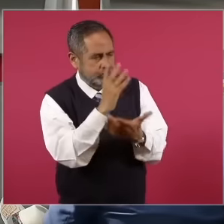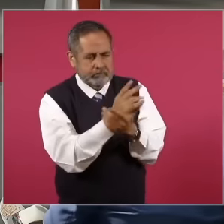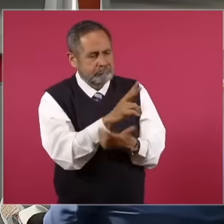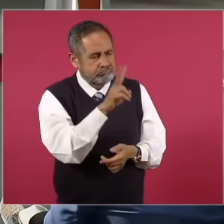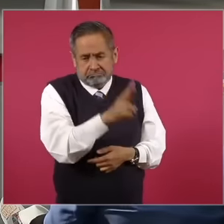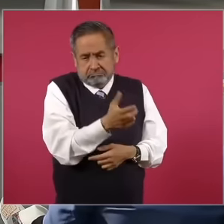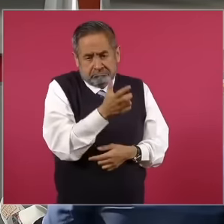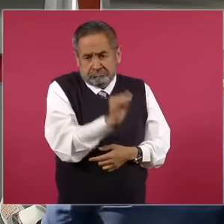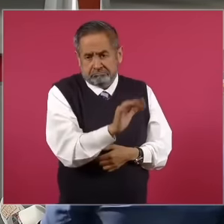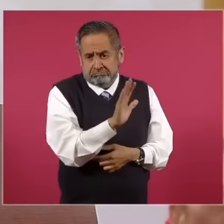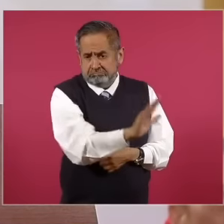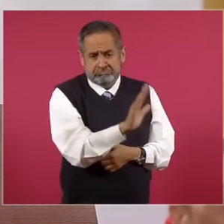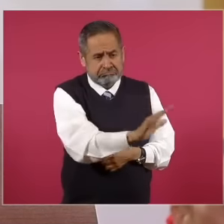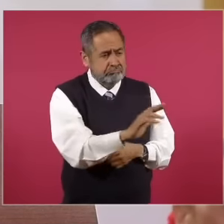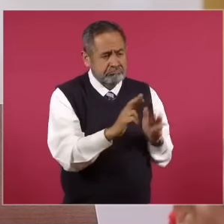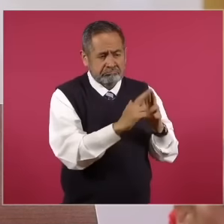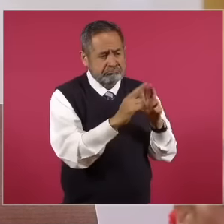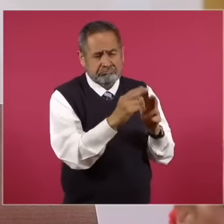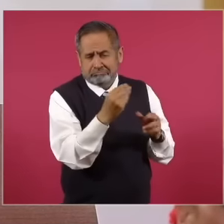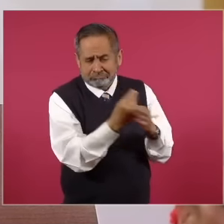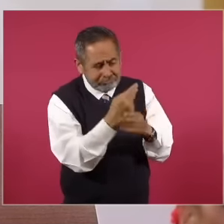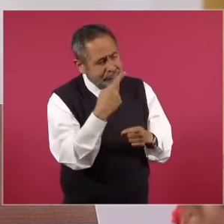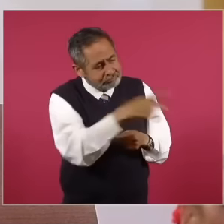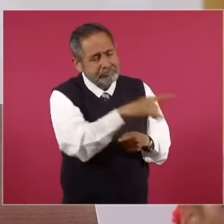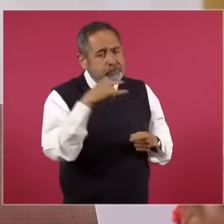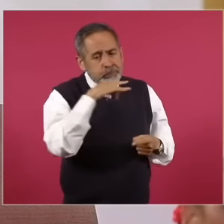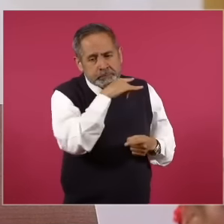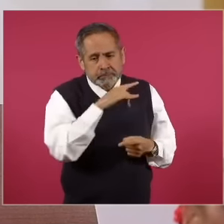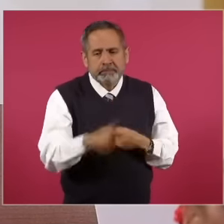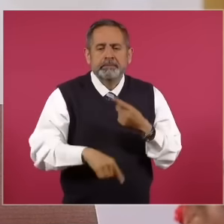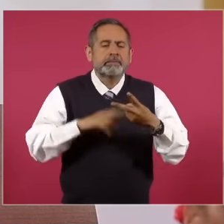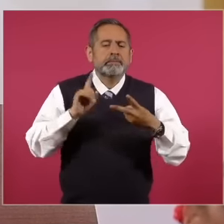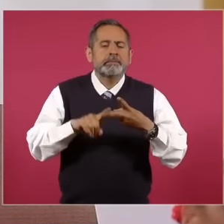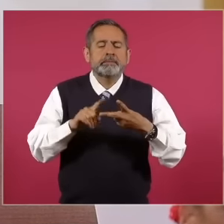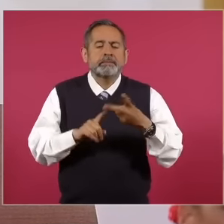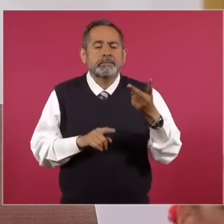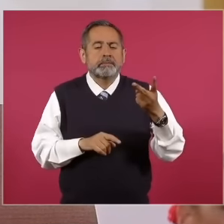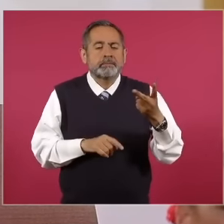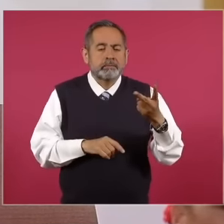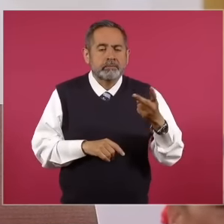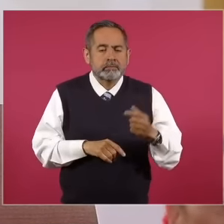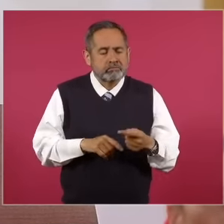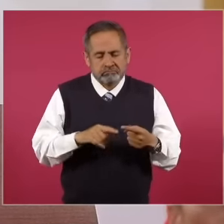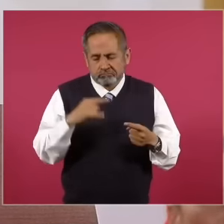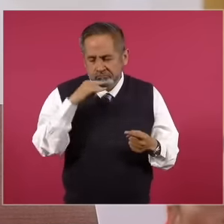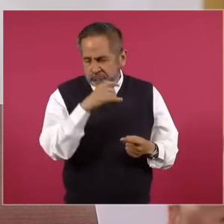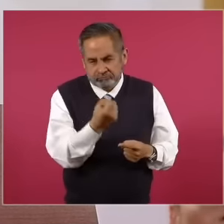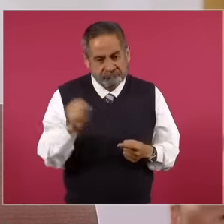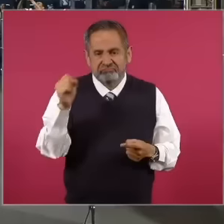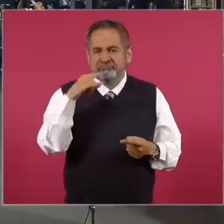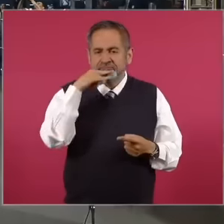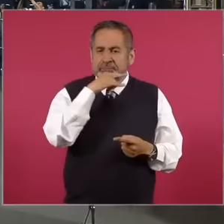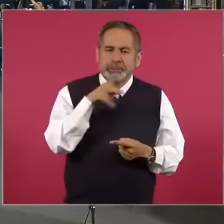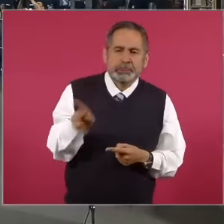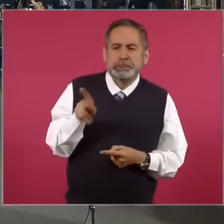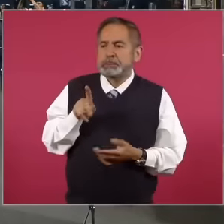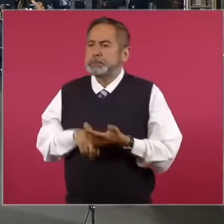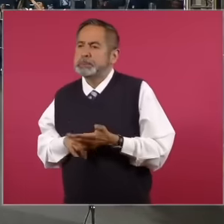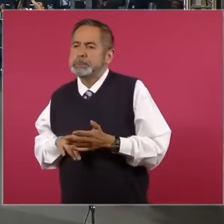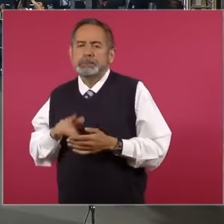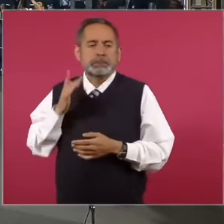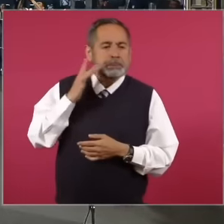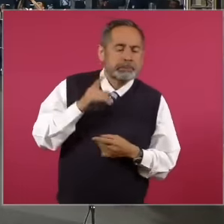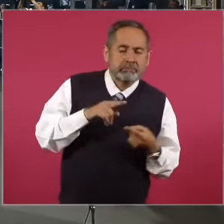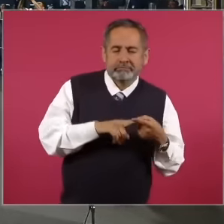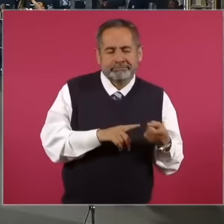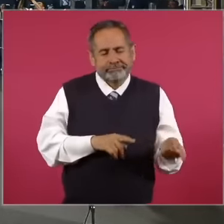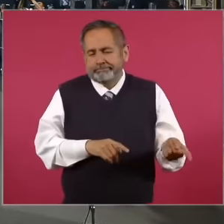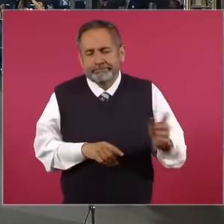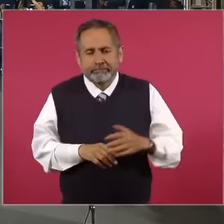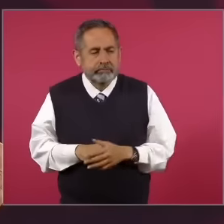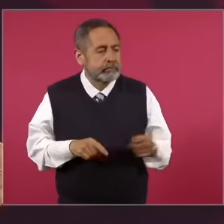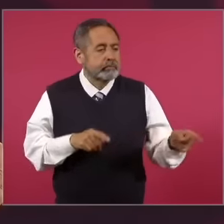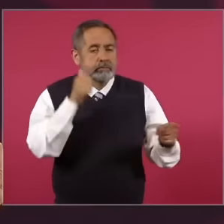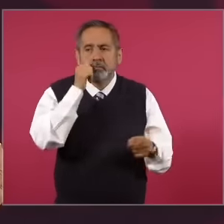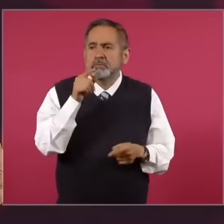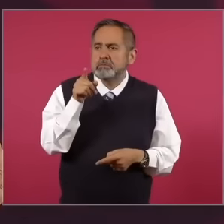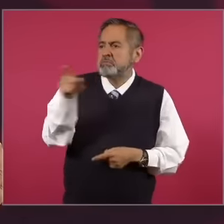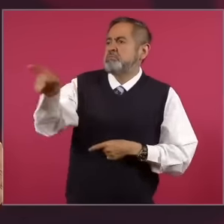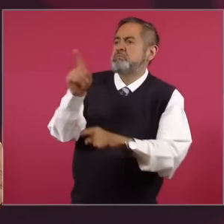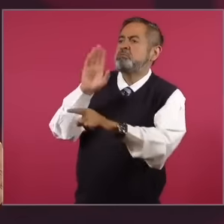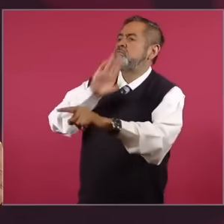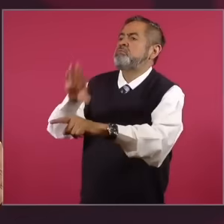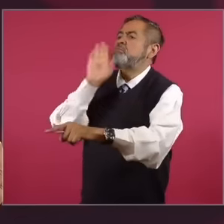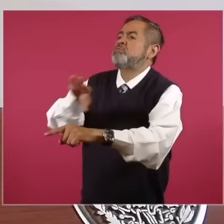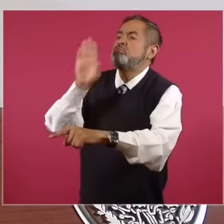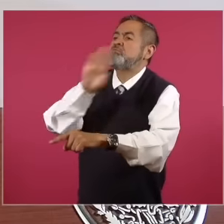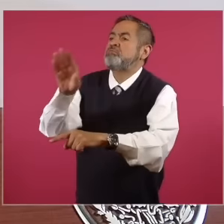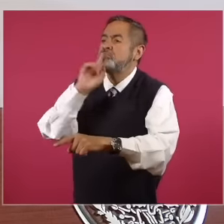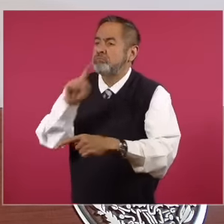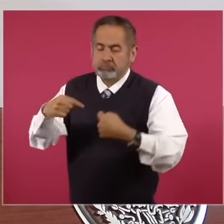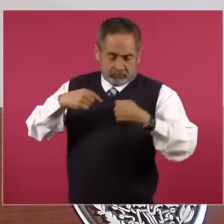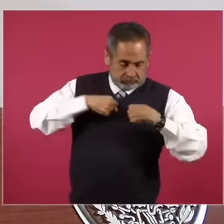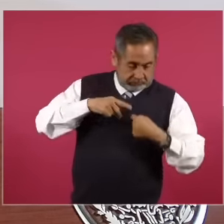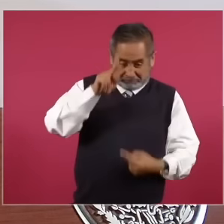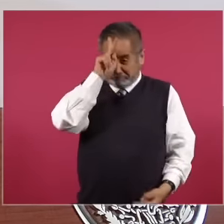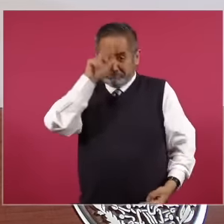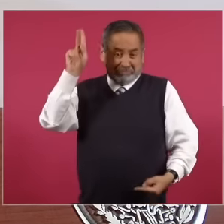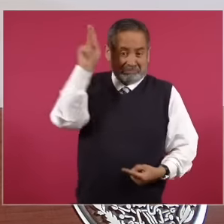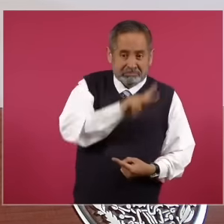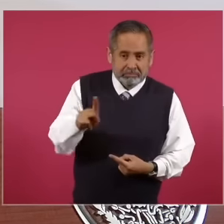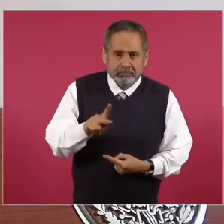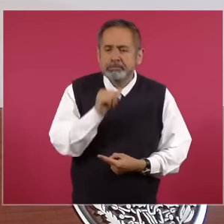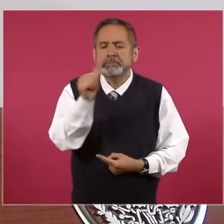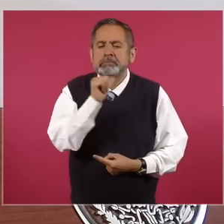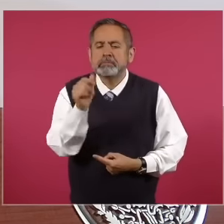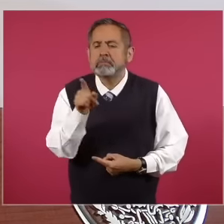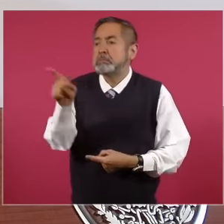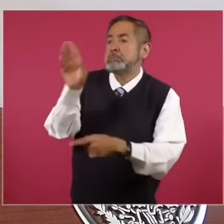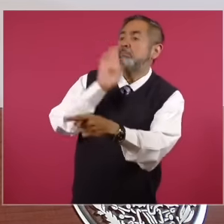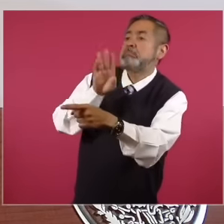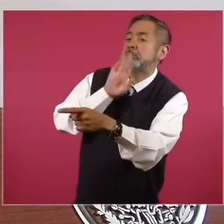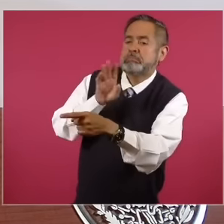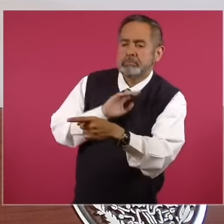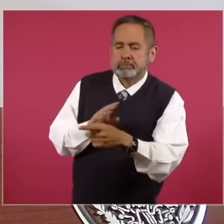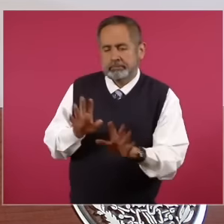doctrine they are very good at seeing the straw in another's eye And not La Viga in their own lo second